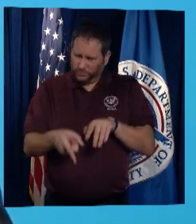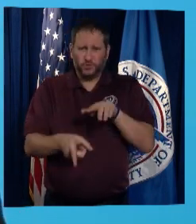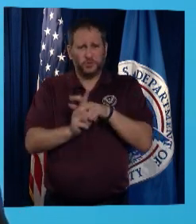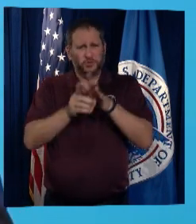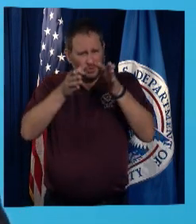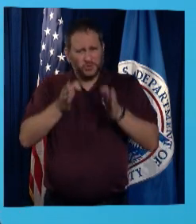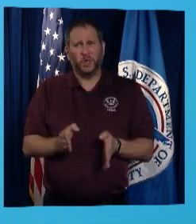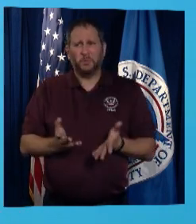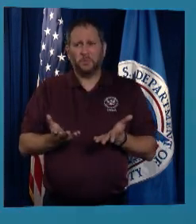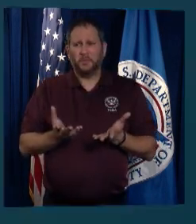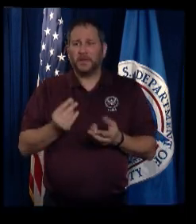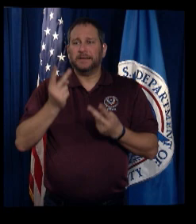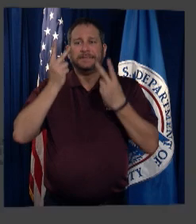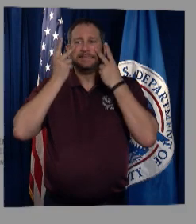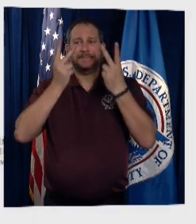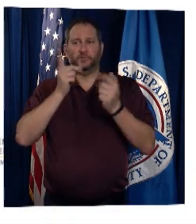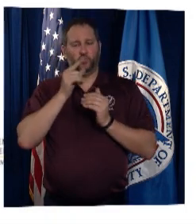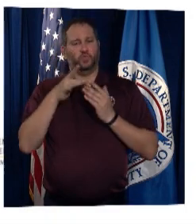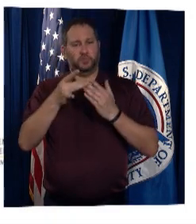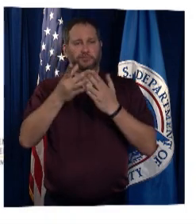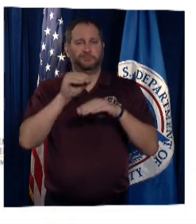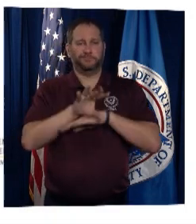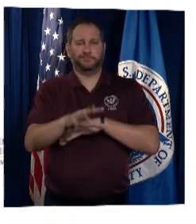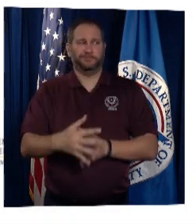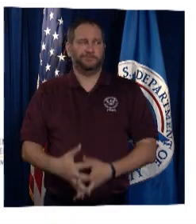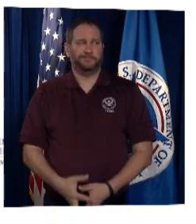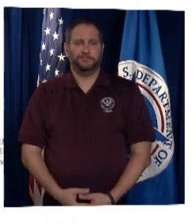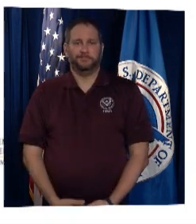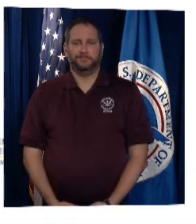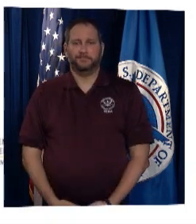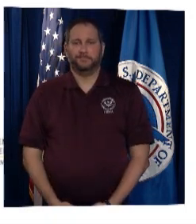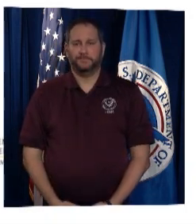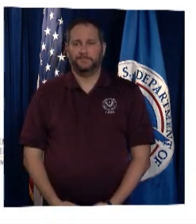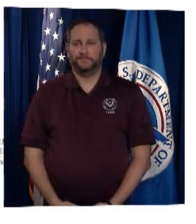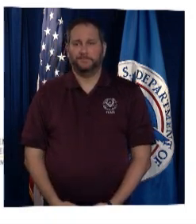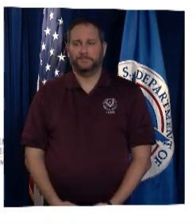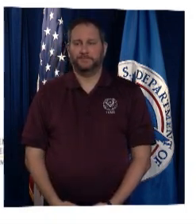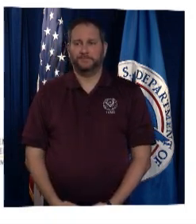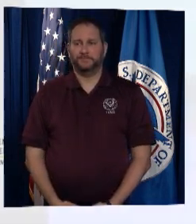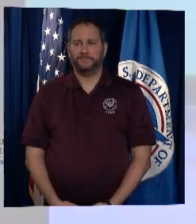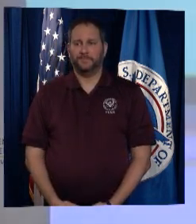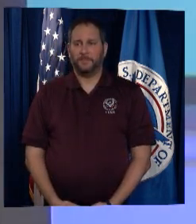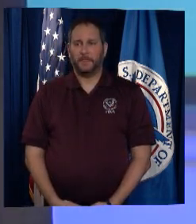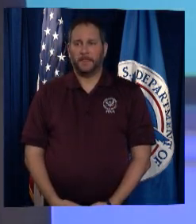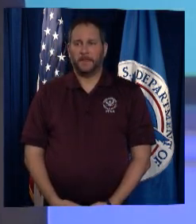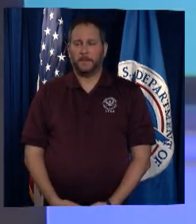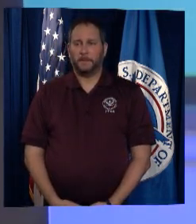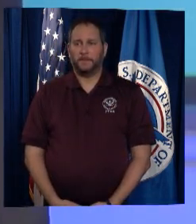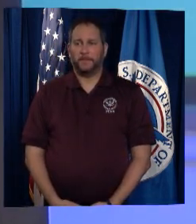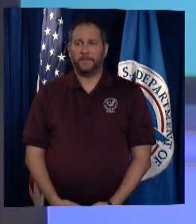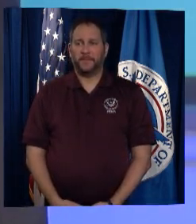So that is actually the topic of my book. And what I would say is,